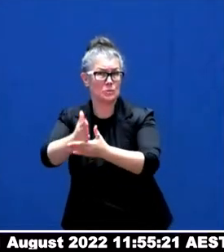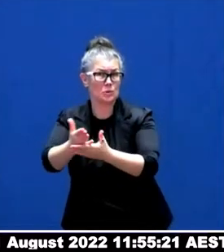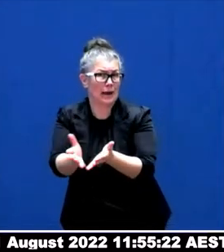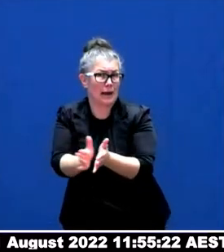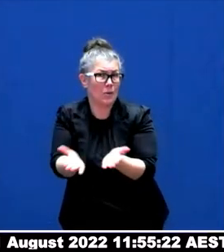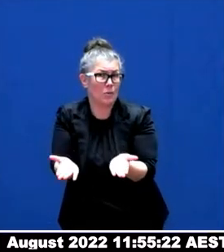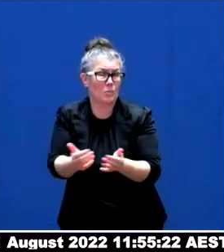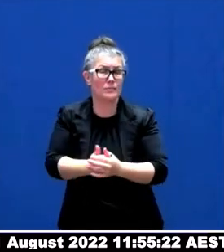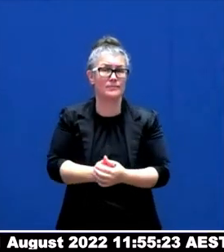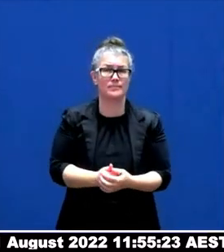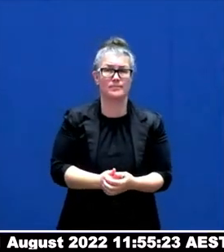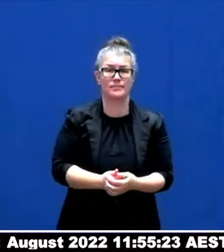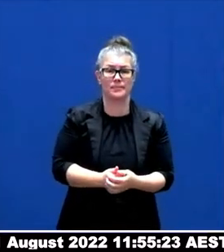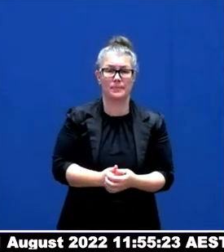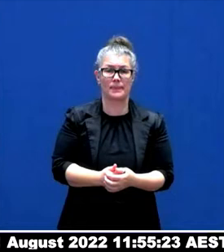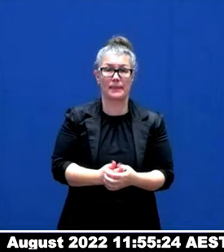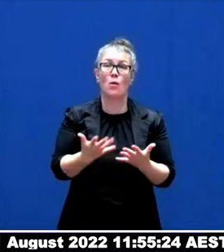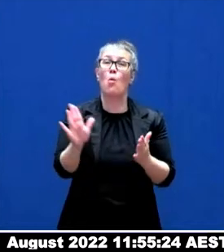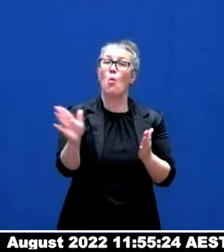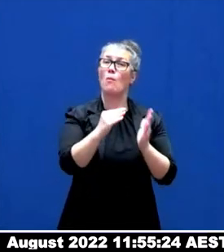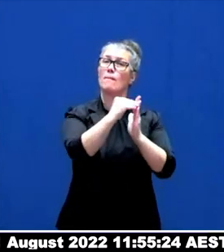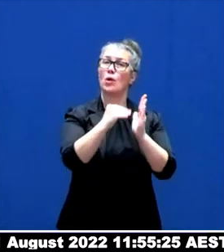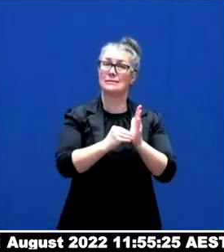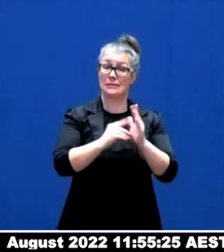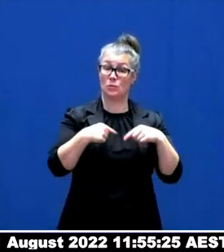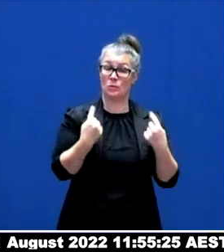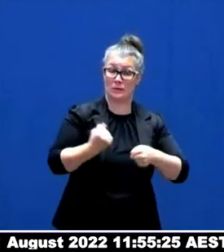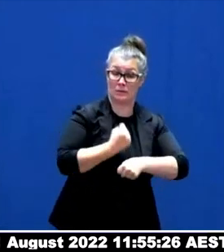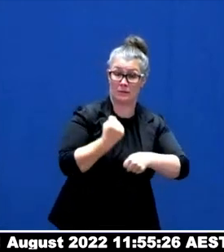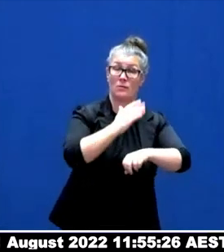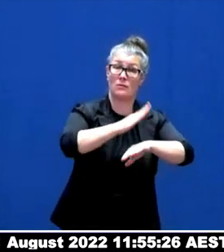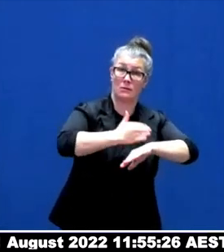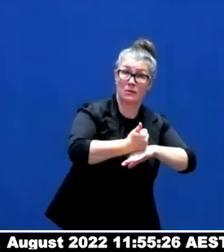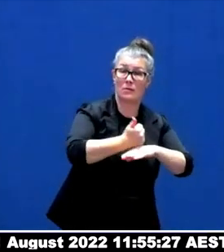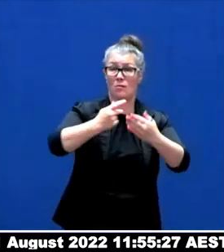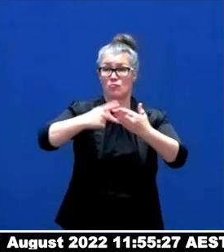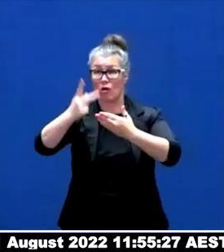So, all policies that are developed, all programs, or all products that